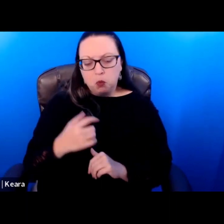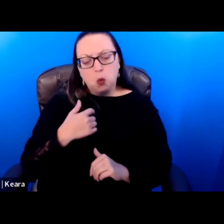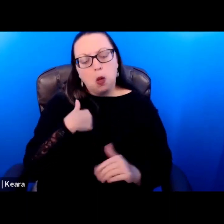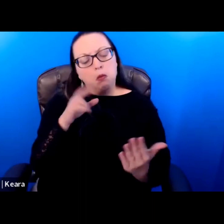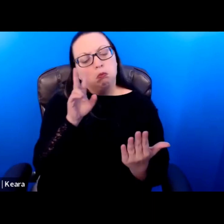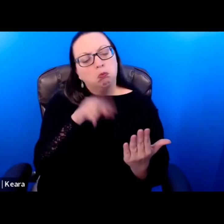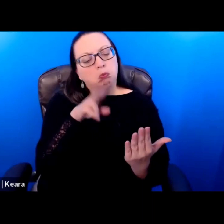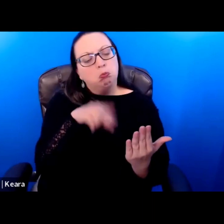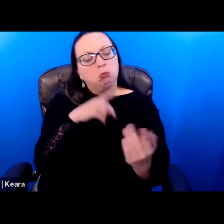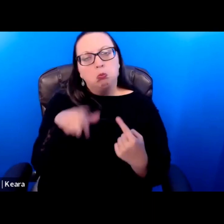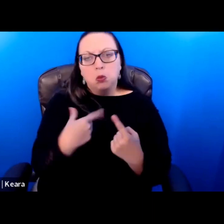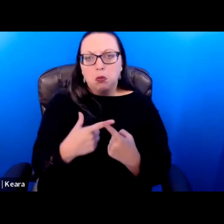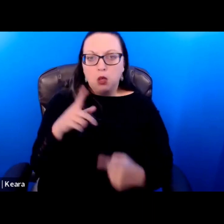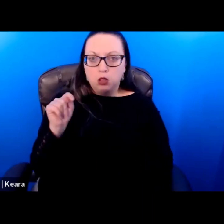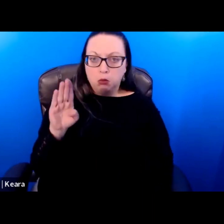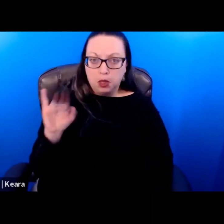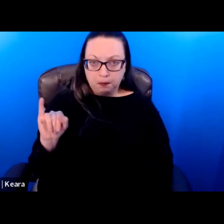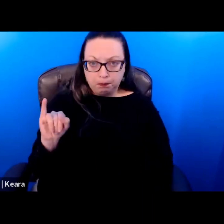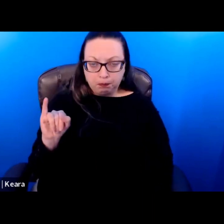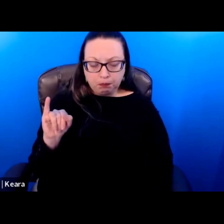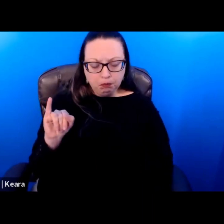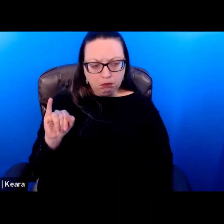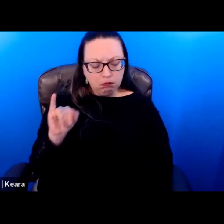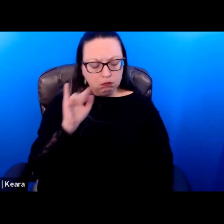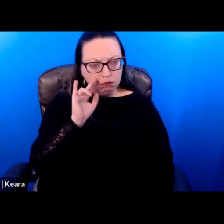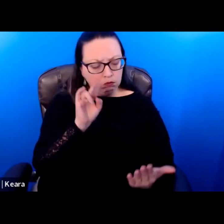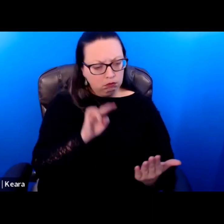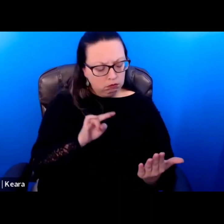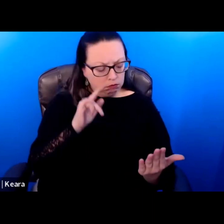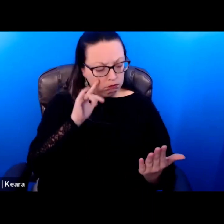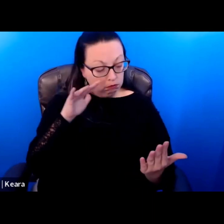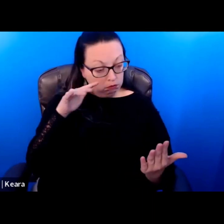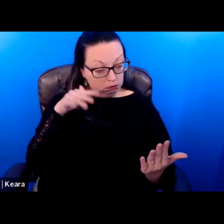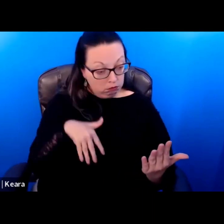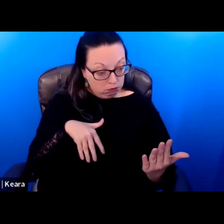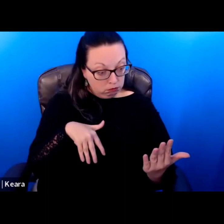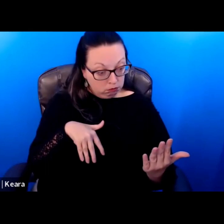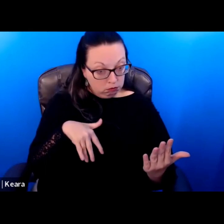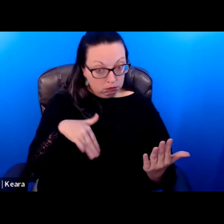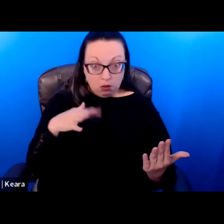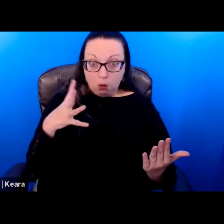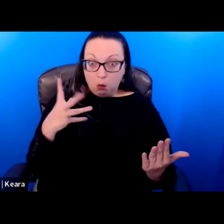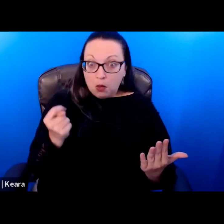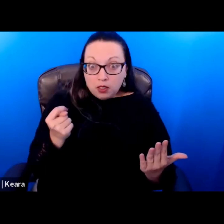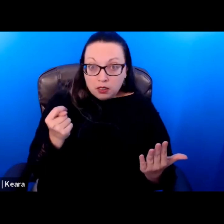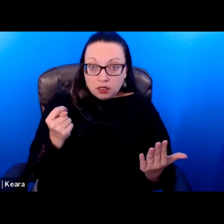traumatic brain injuries, it was almost like I stepped into the Twilight Zone. I realized that a